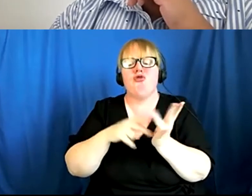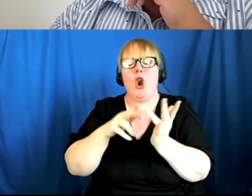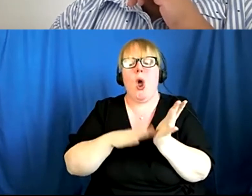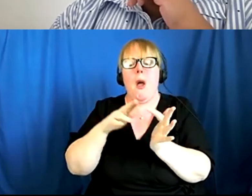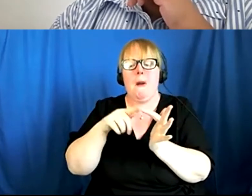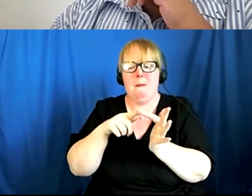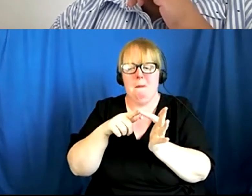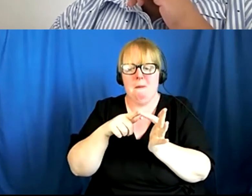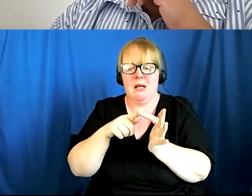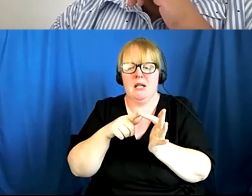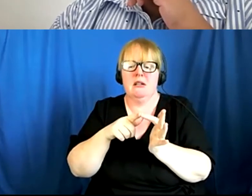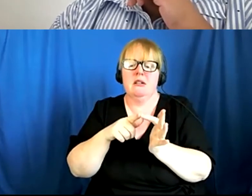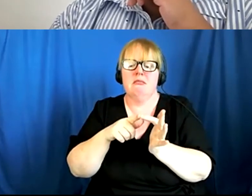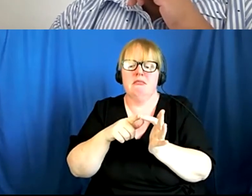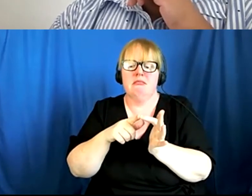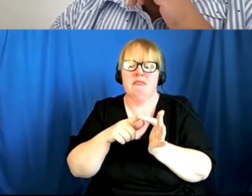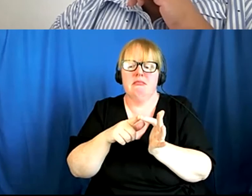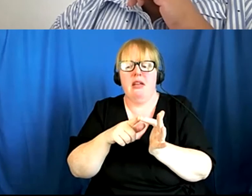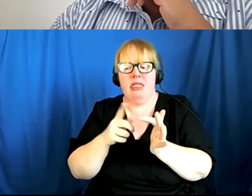I never know, because I don't get to meet these people often afterwards.